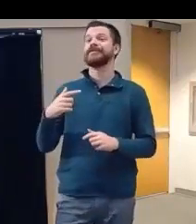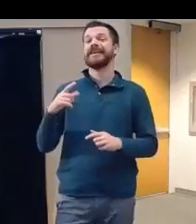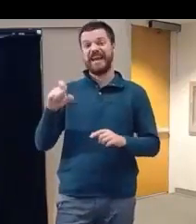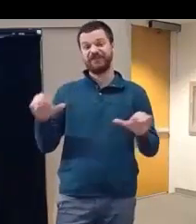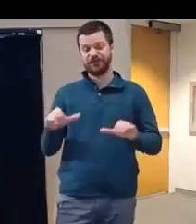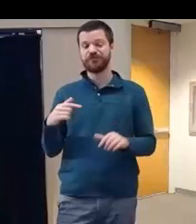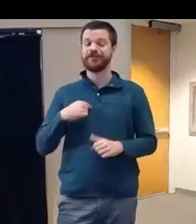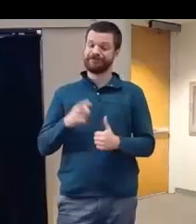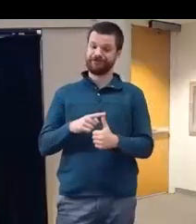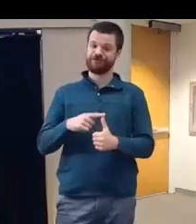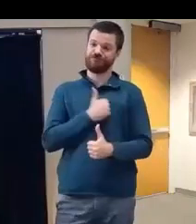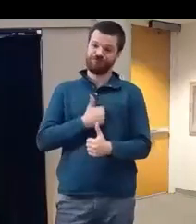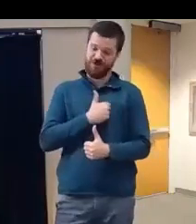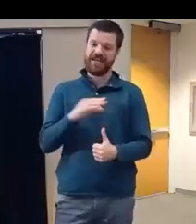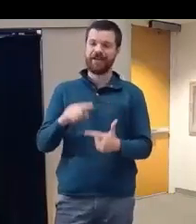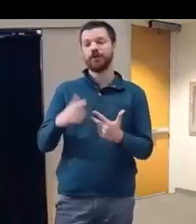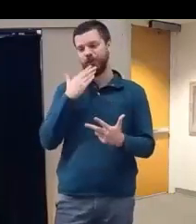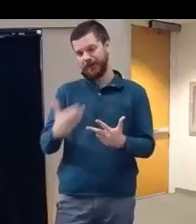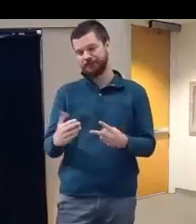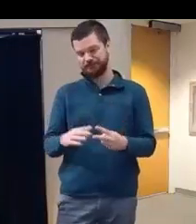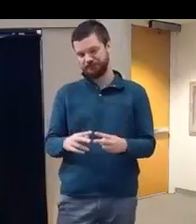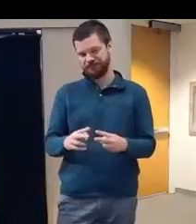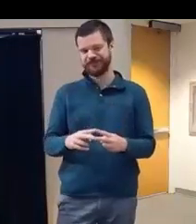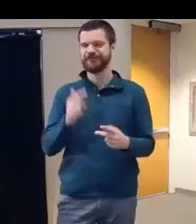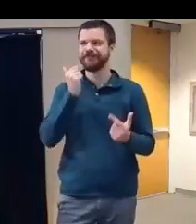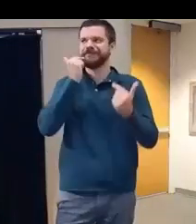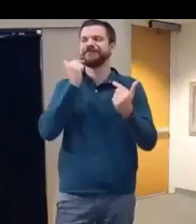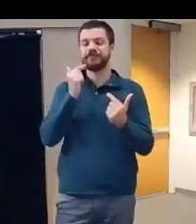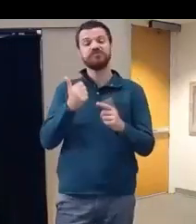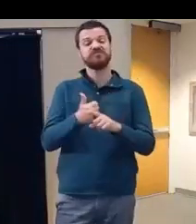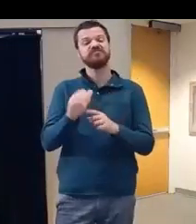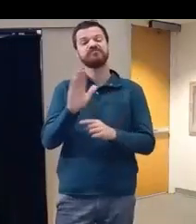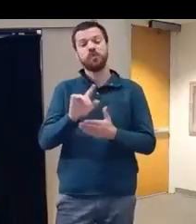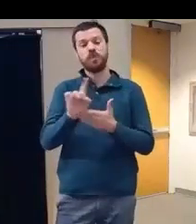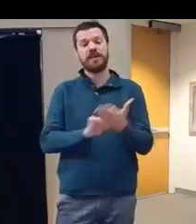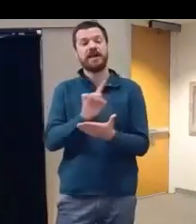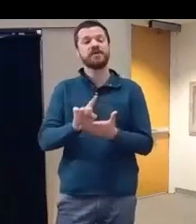um and um it the learning module itself takes about an hour and the assessment